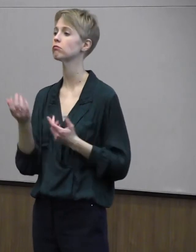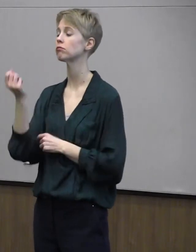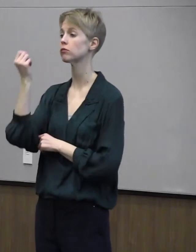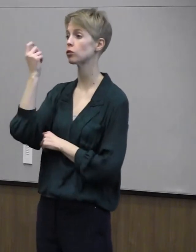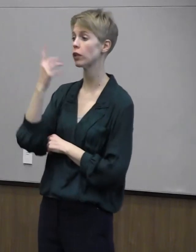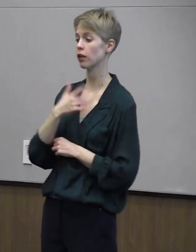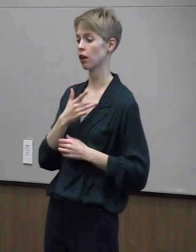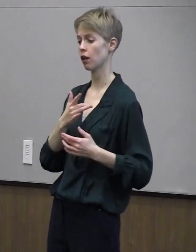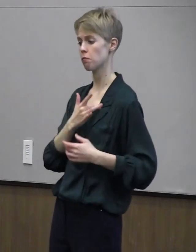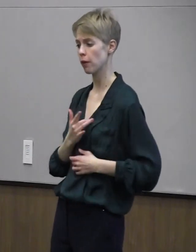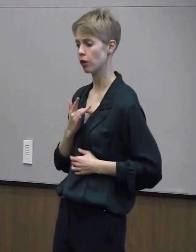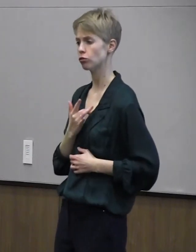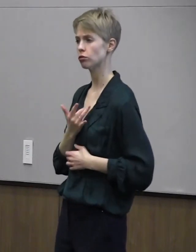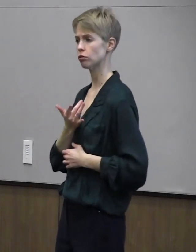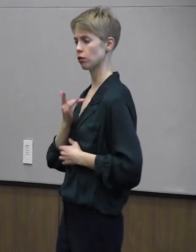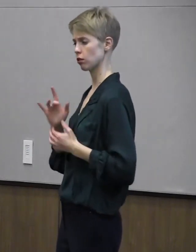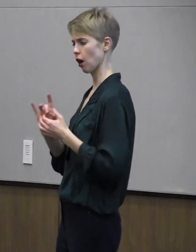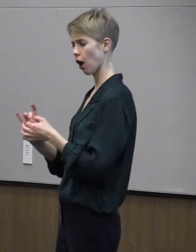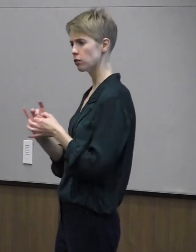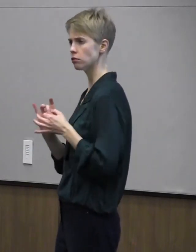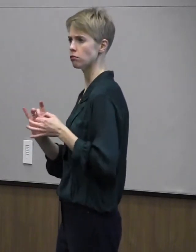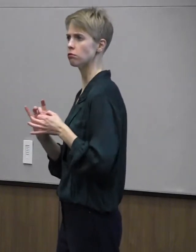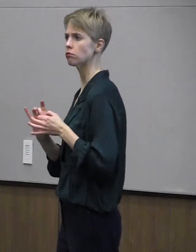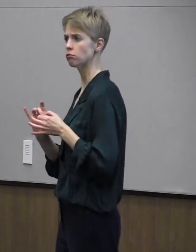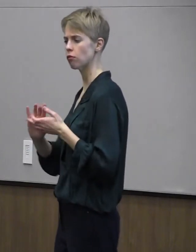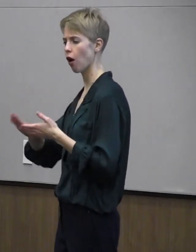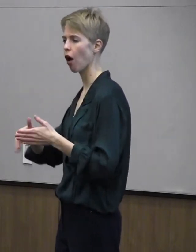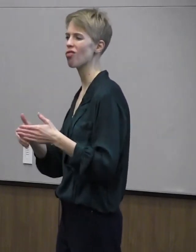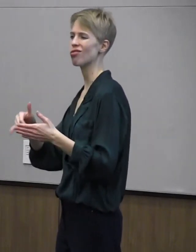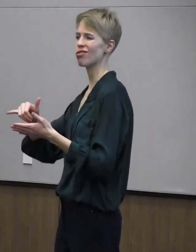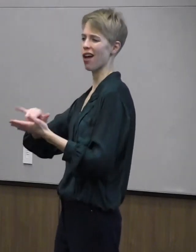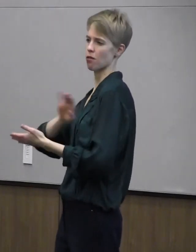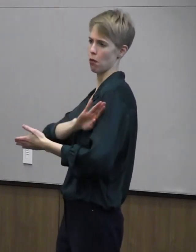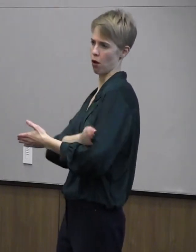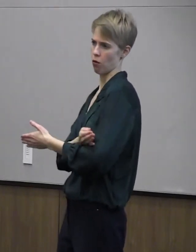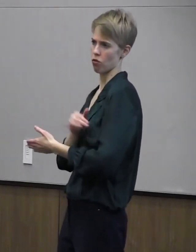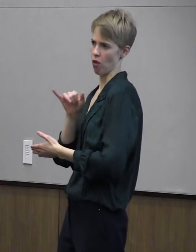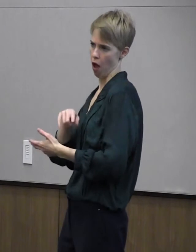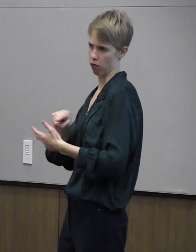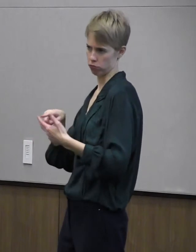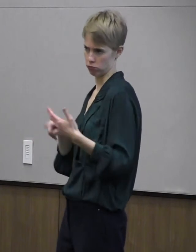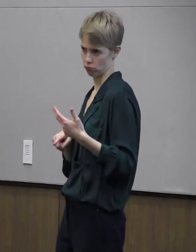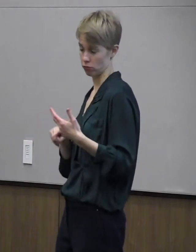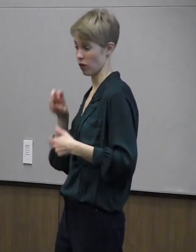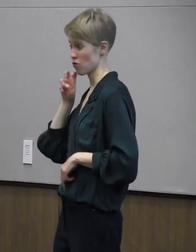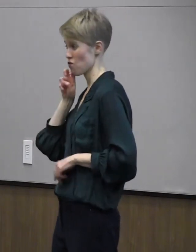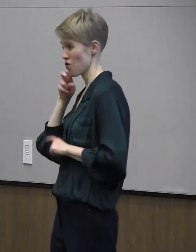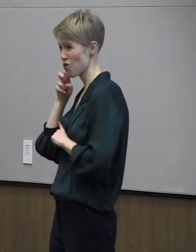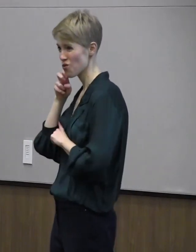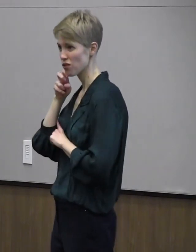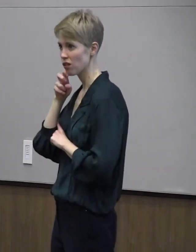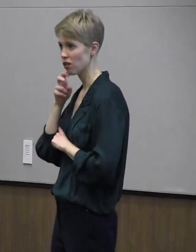and kindness are the signs of real power and strength. Rudeness incivility and bad